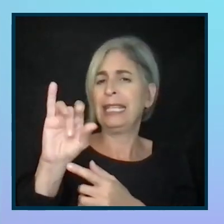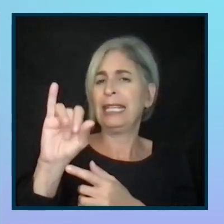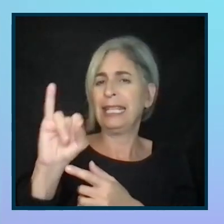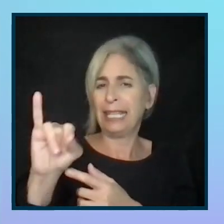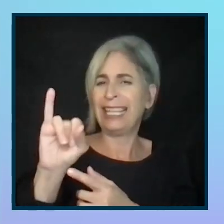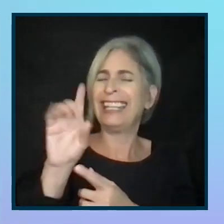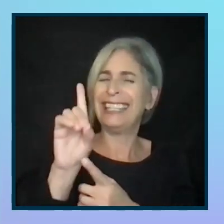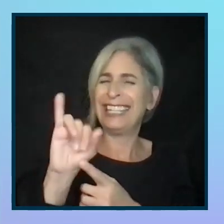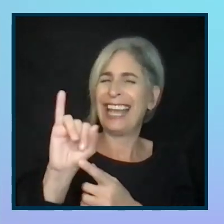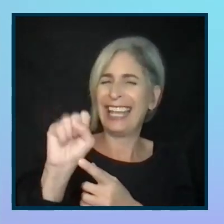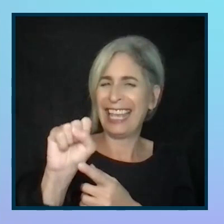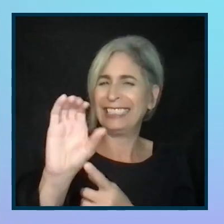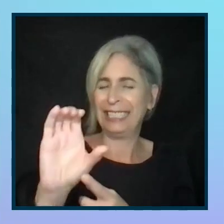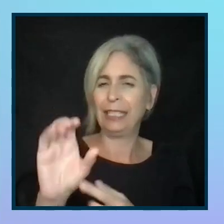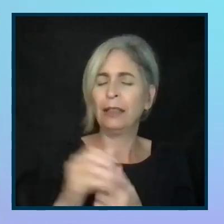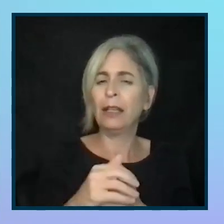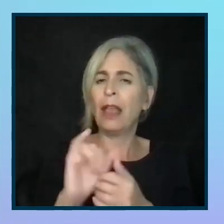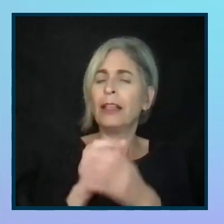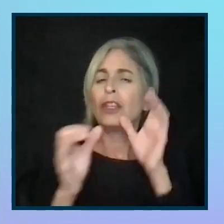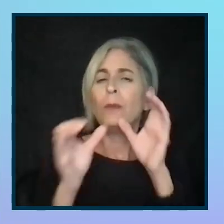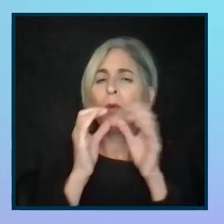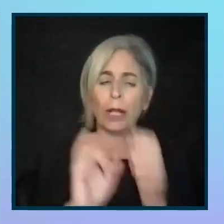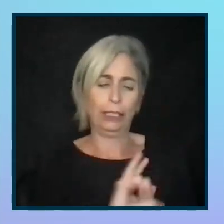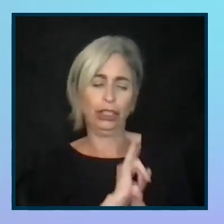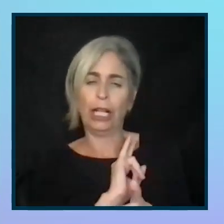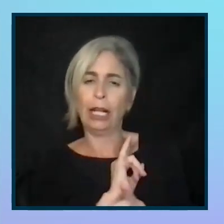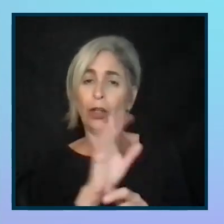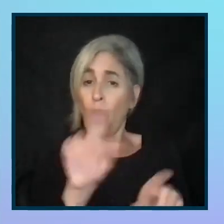And it's about your communication style and your work style.